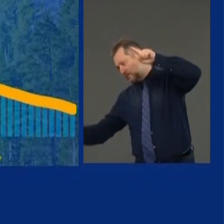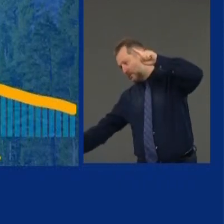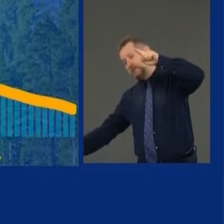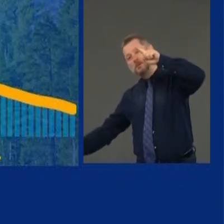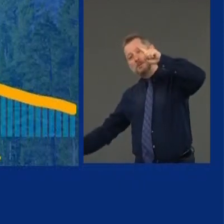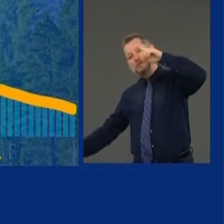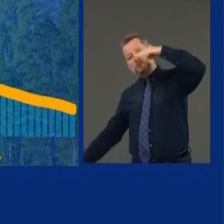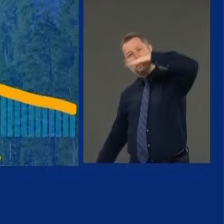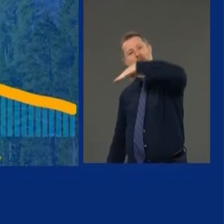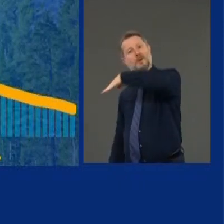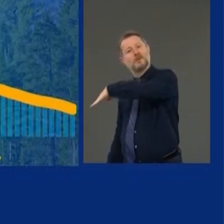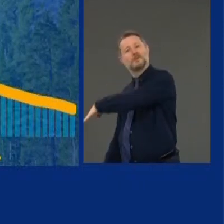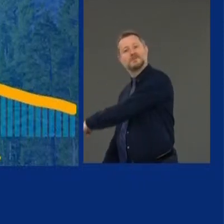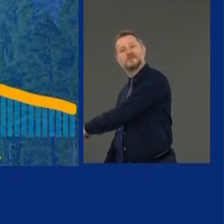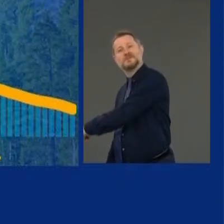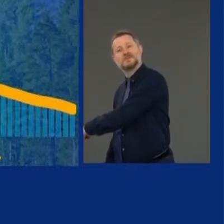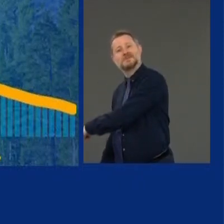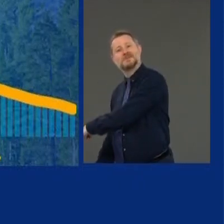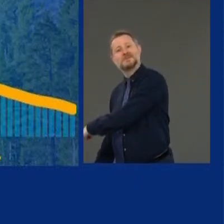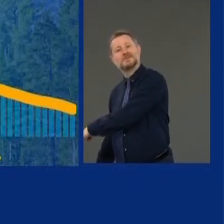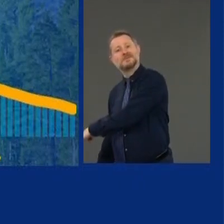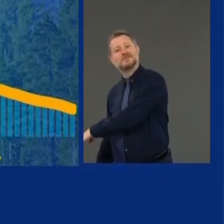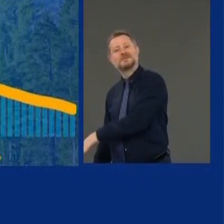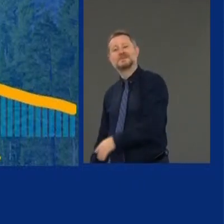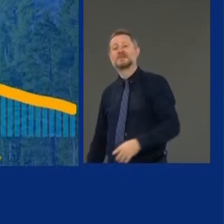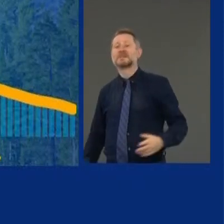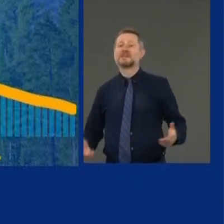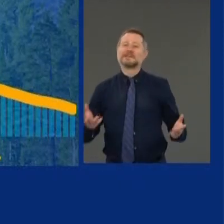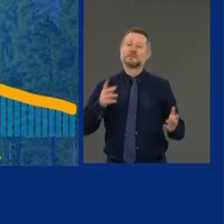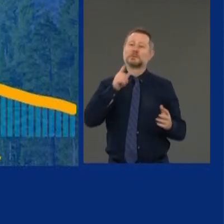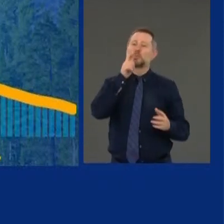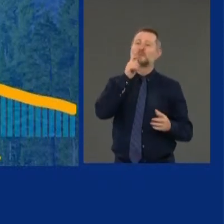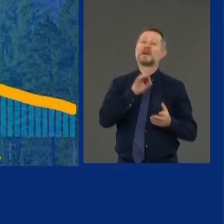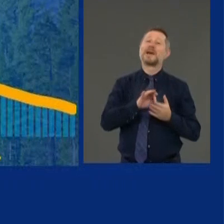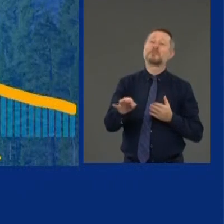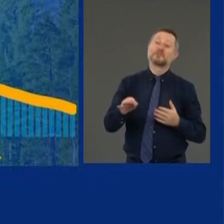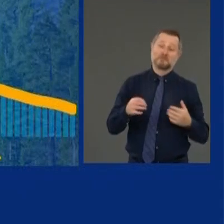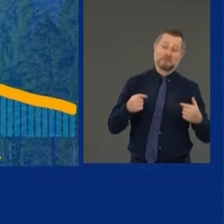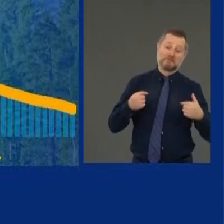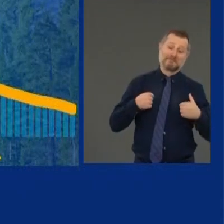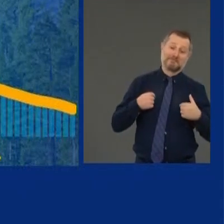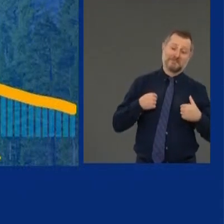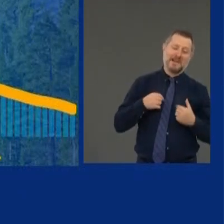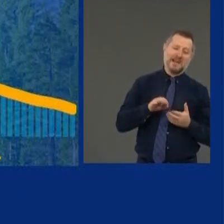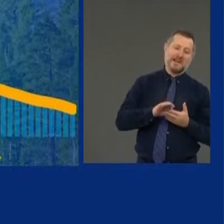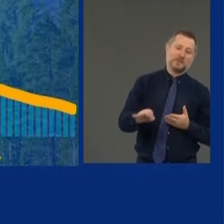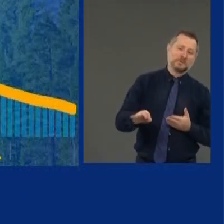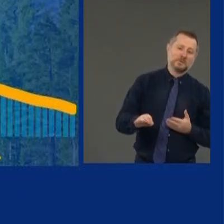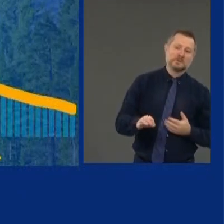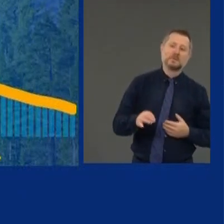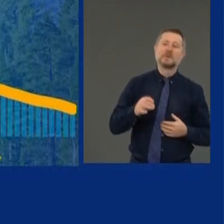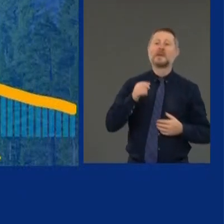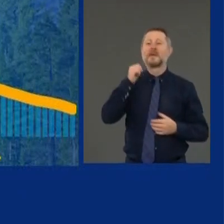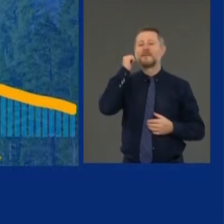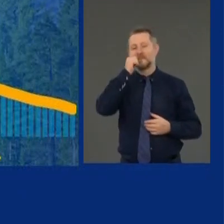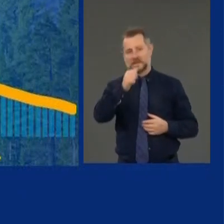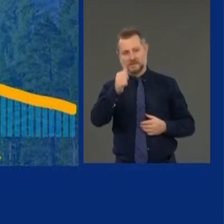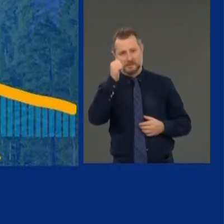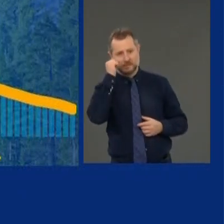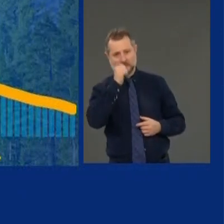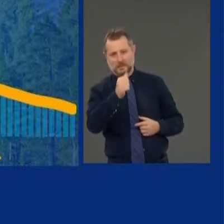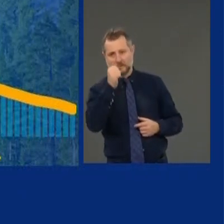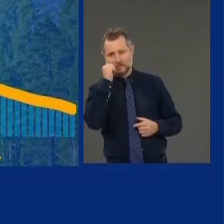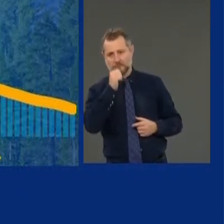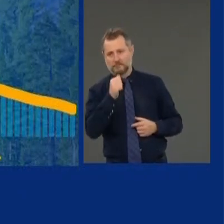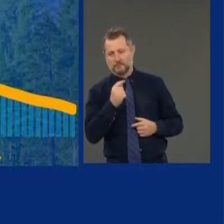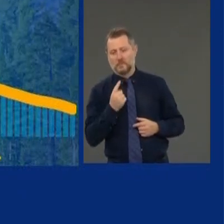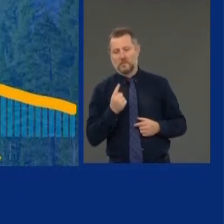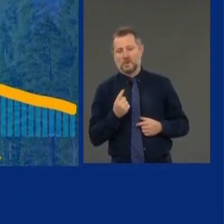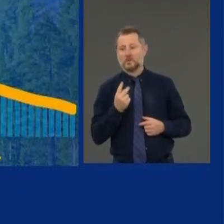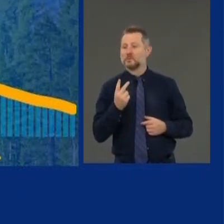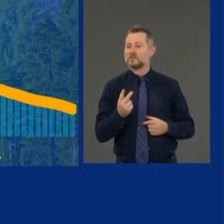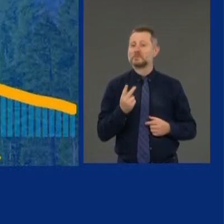ABOUT 66 DAYS DOWN THE MOUNTAIN.